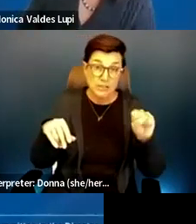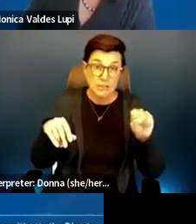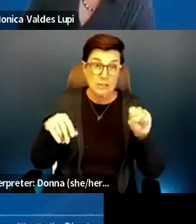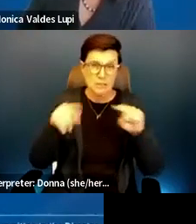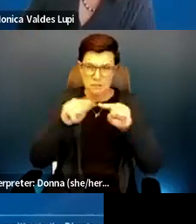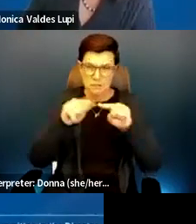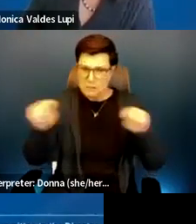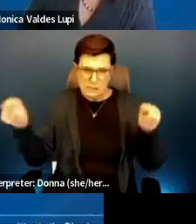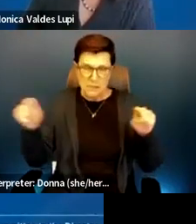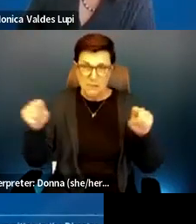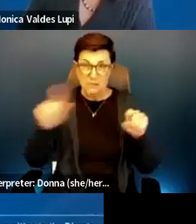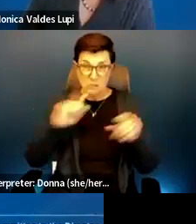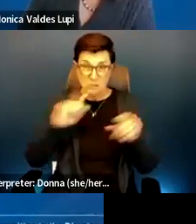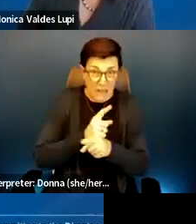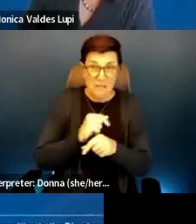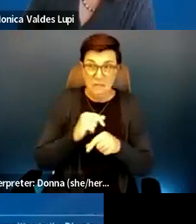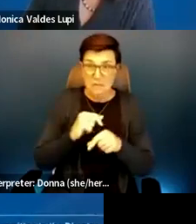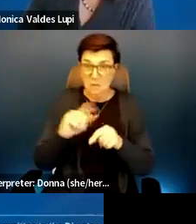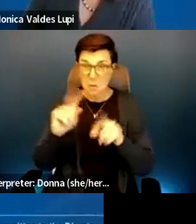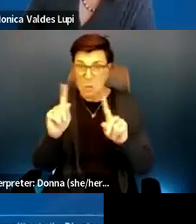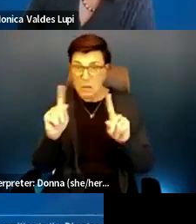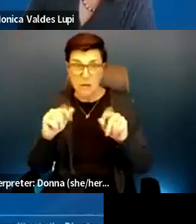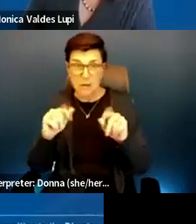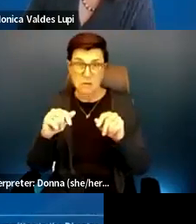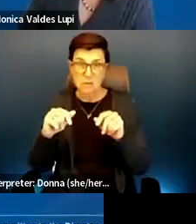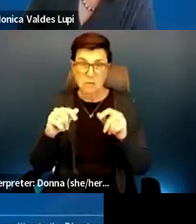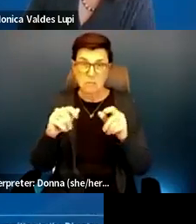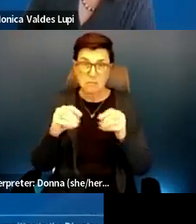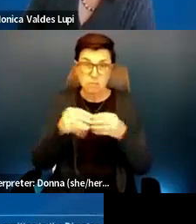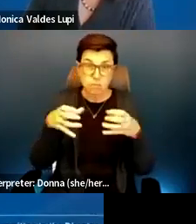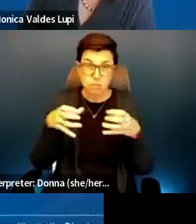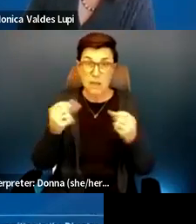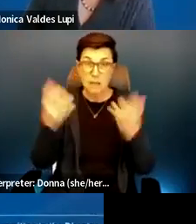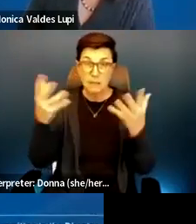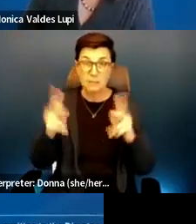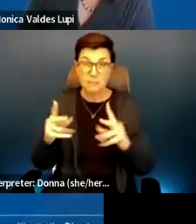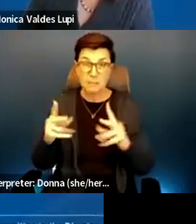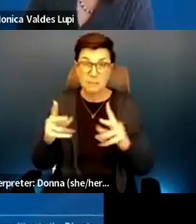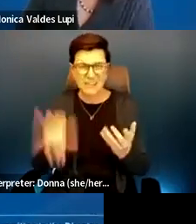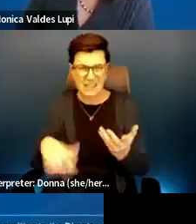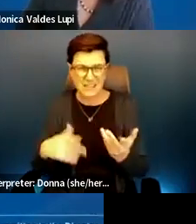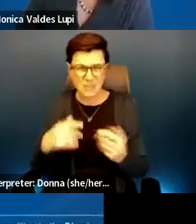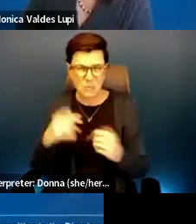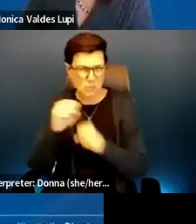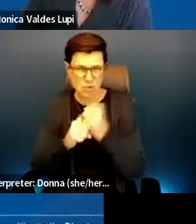If you look at where we are in terms of the resources